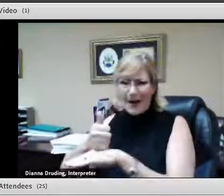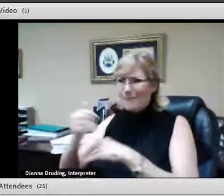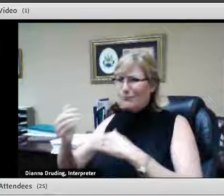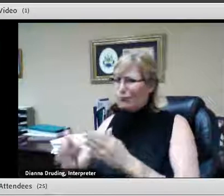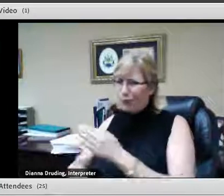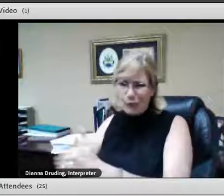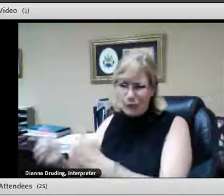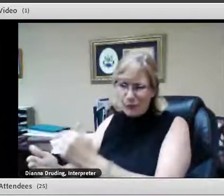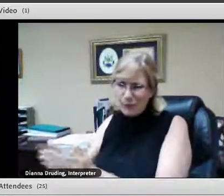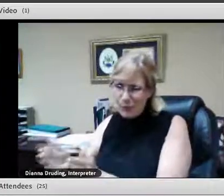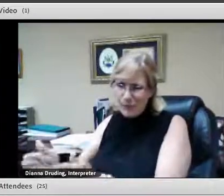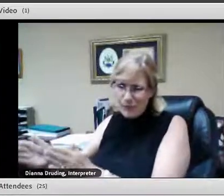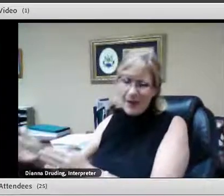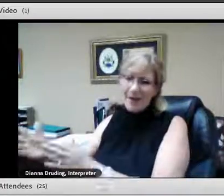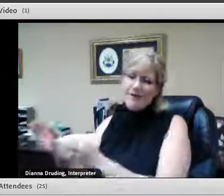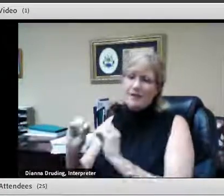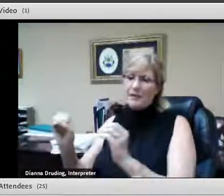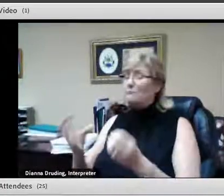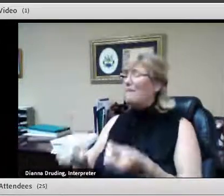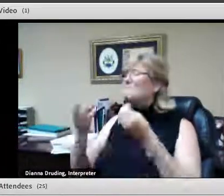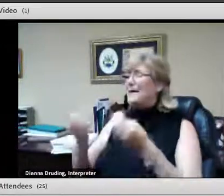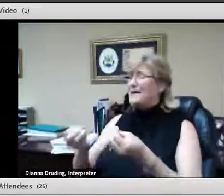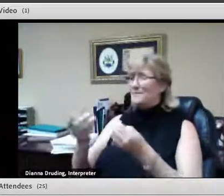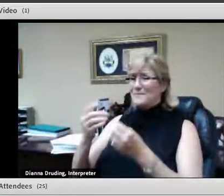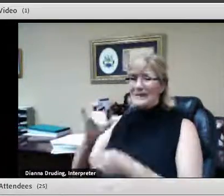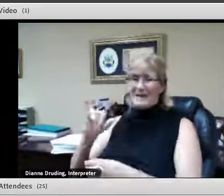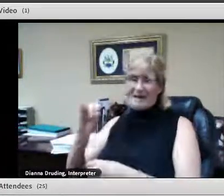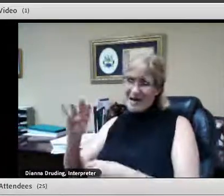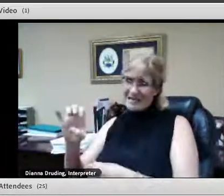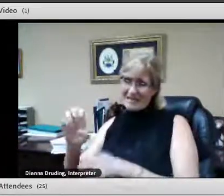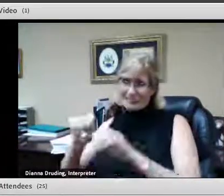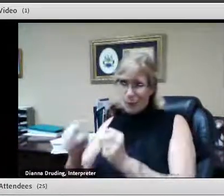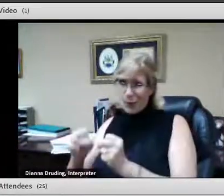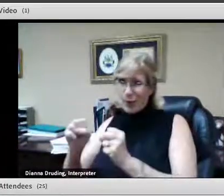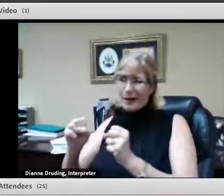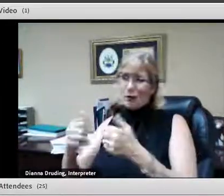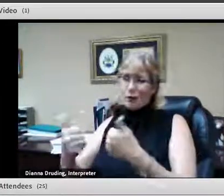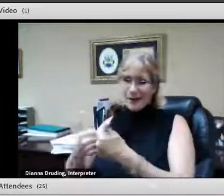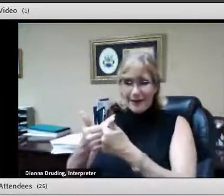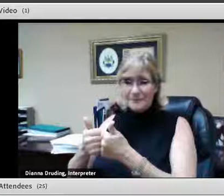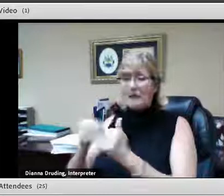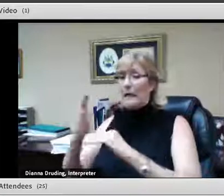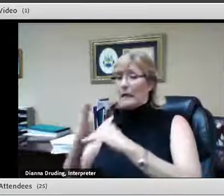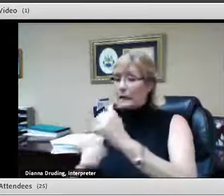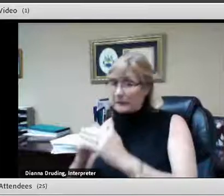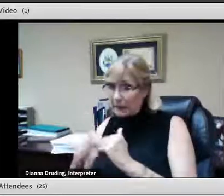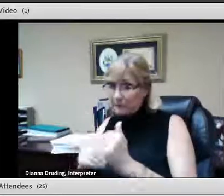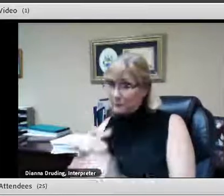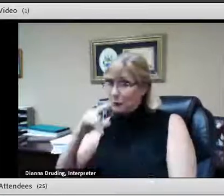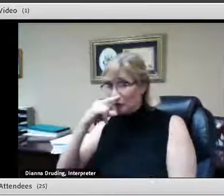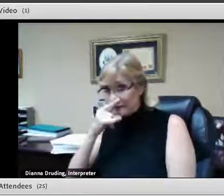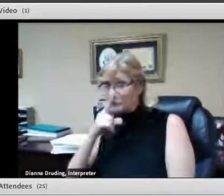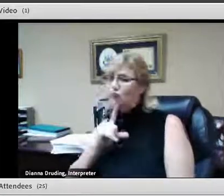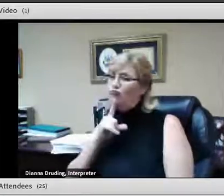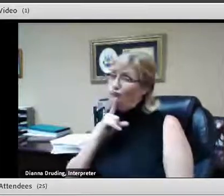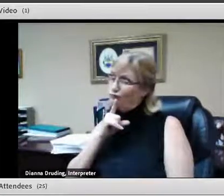but there are hundreds and hundreds of icebreaker games. Getting your kids comfortable is an essential part of having an effective lesson.